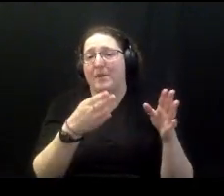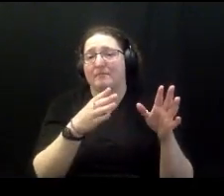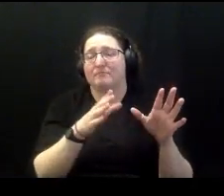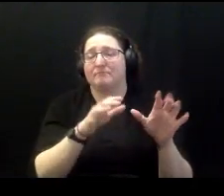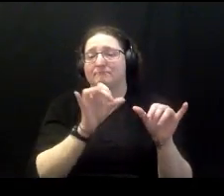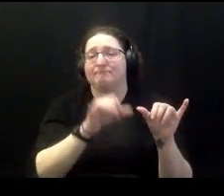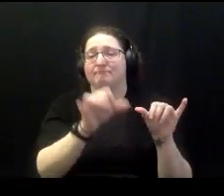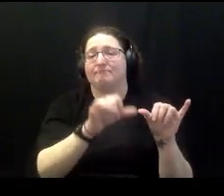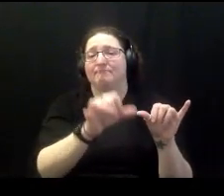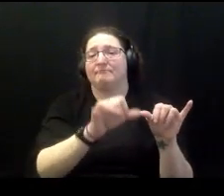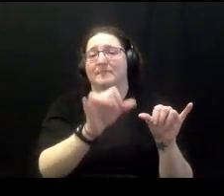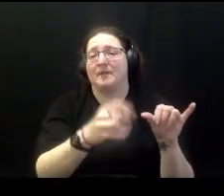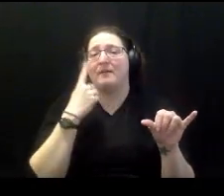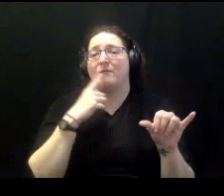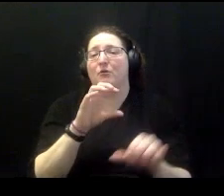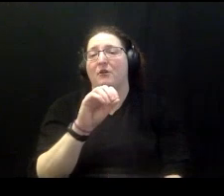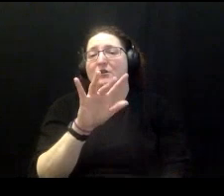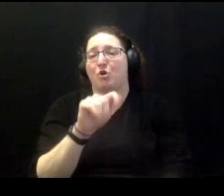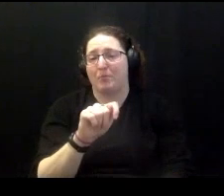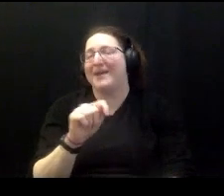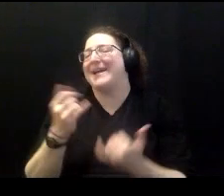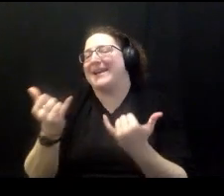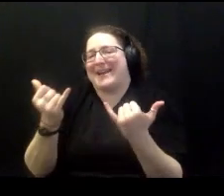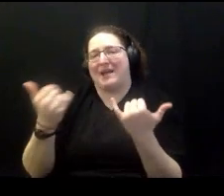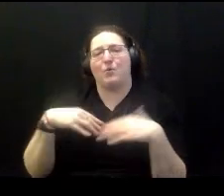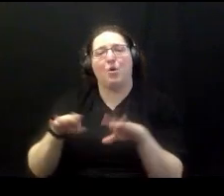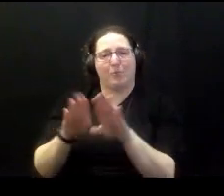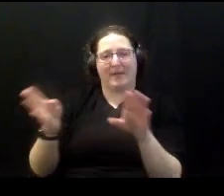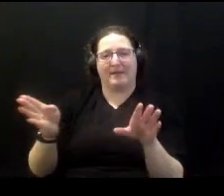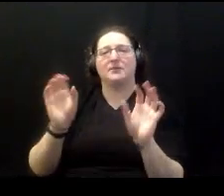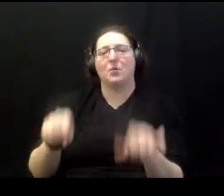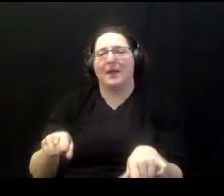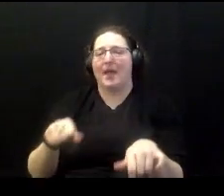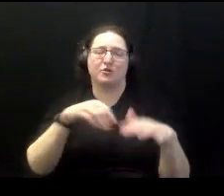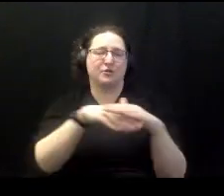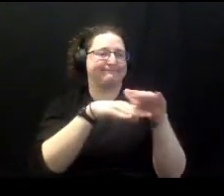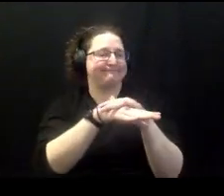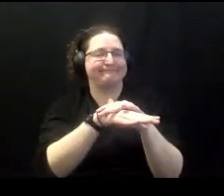They are in fact open now so please, at your earliest convenience, feel free to pop in there and